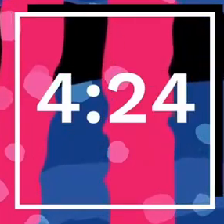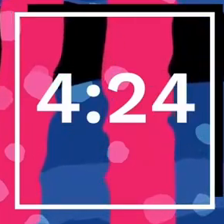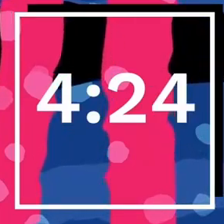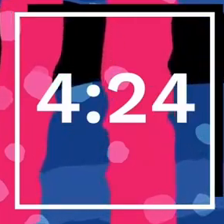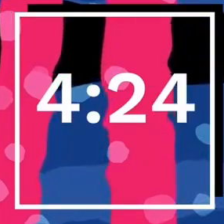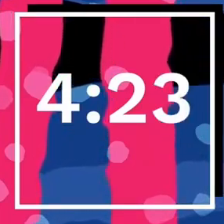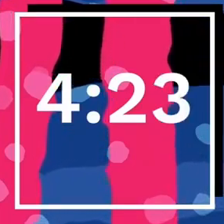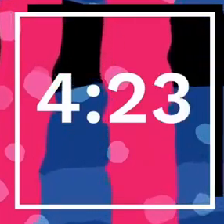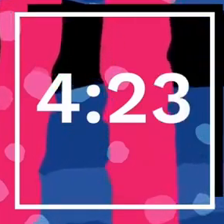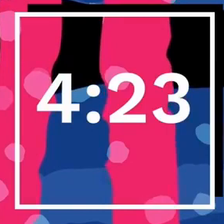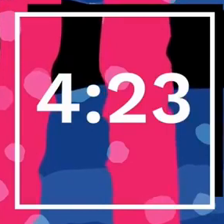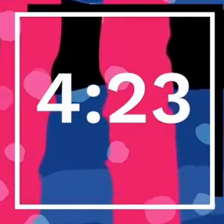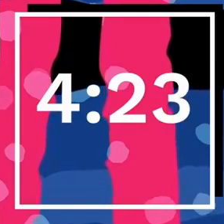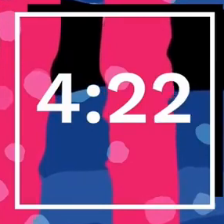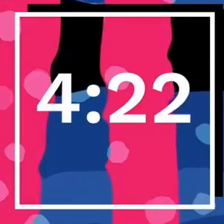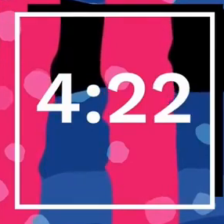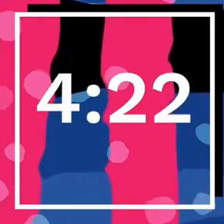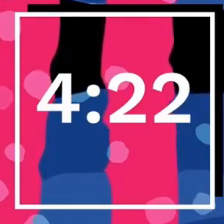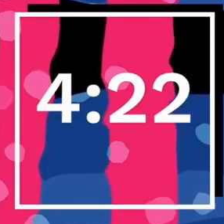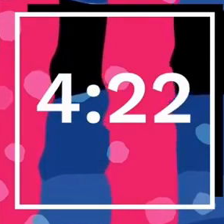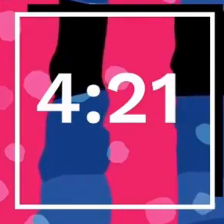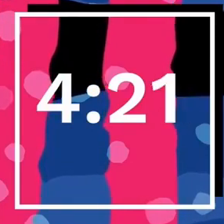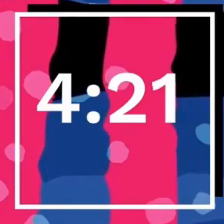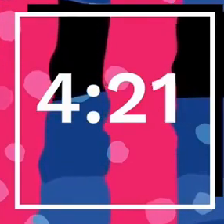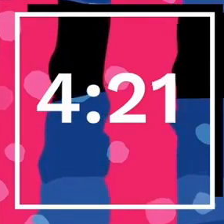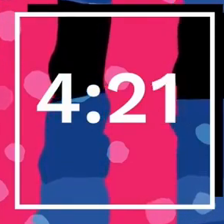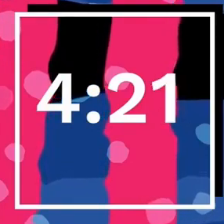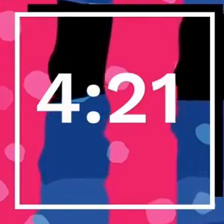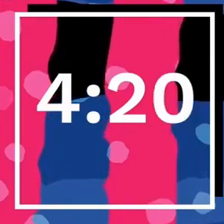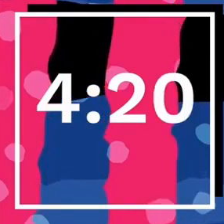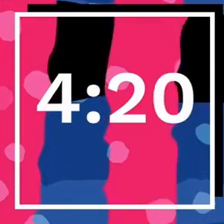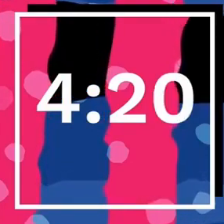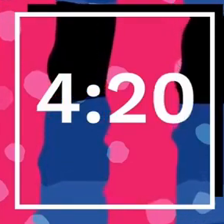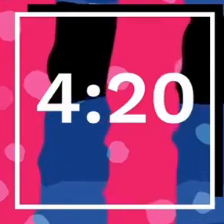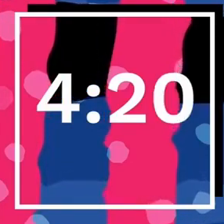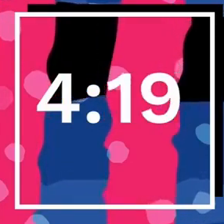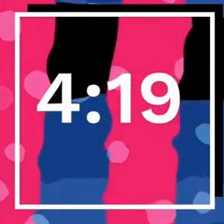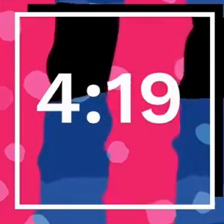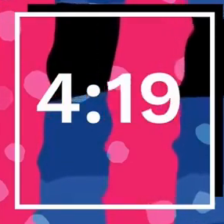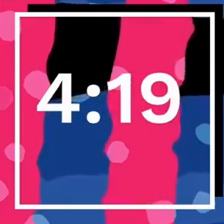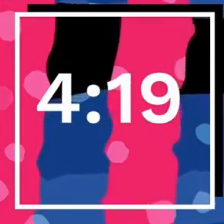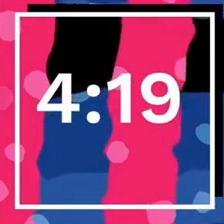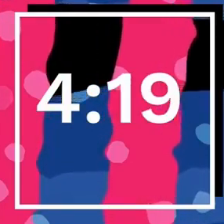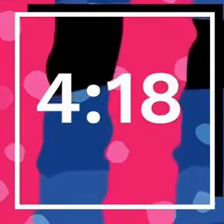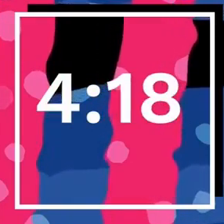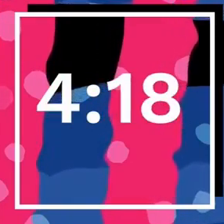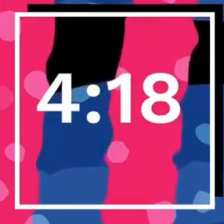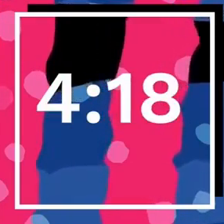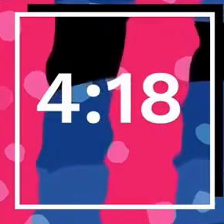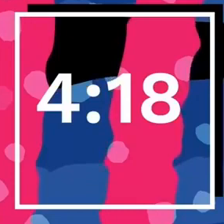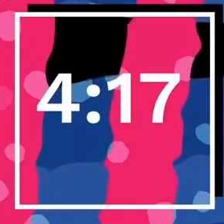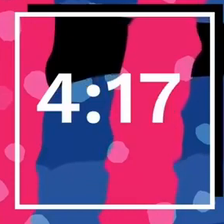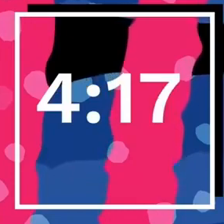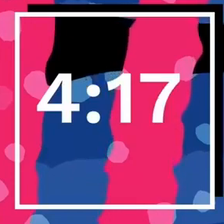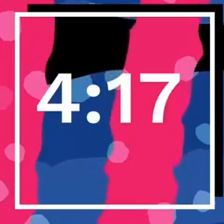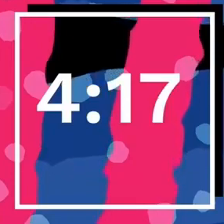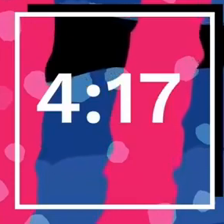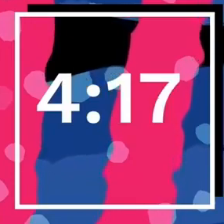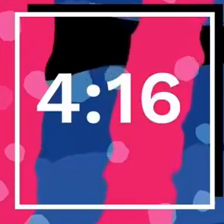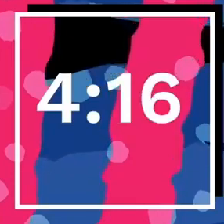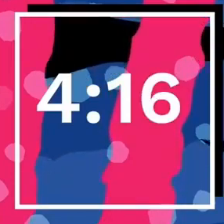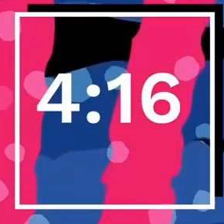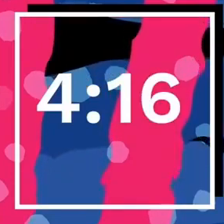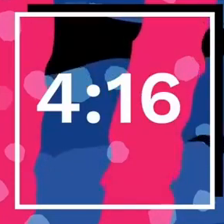FOR SEAN'S KIDS, THE NANNY WAS